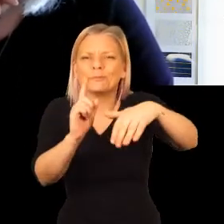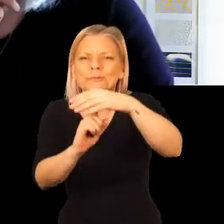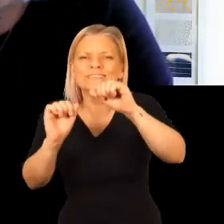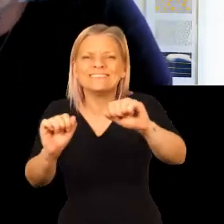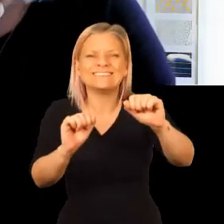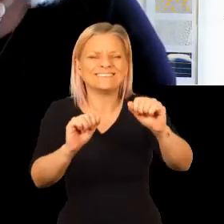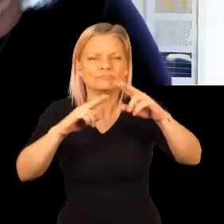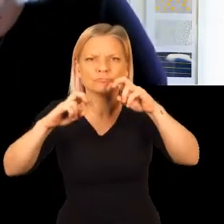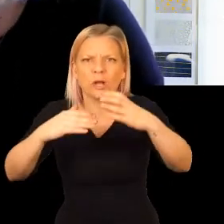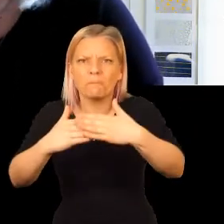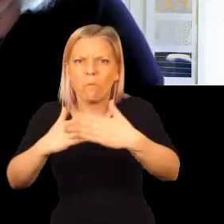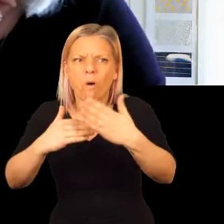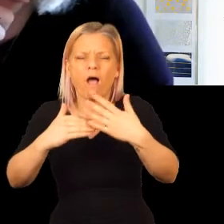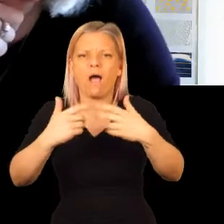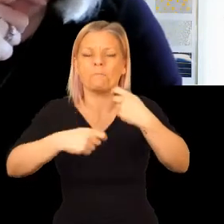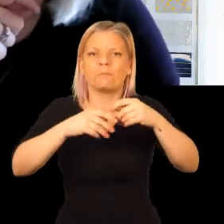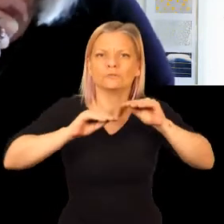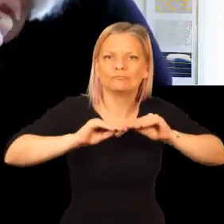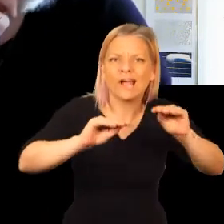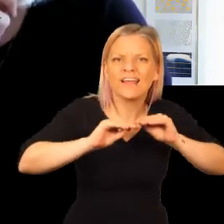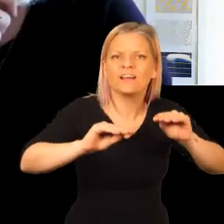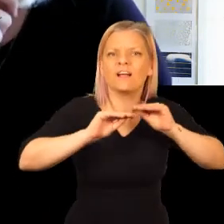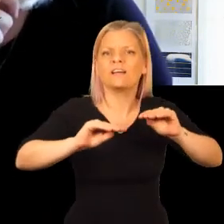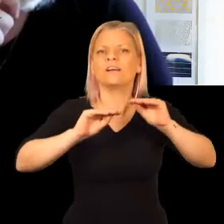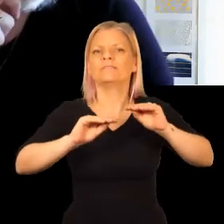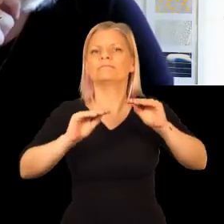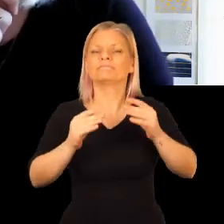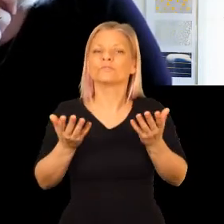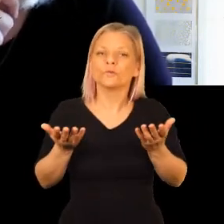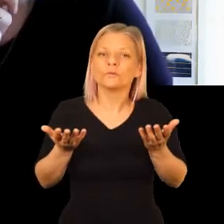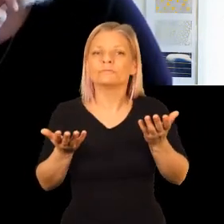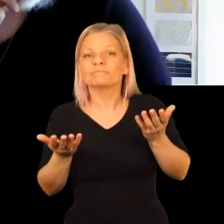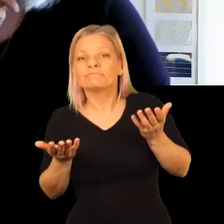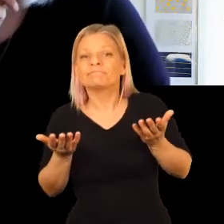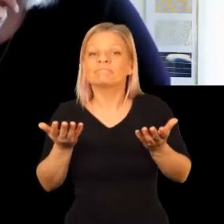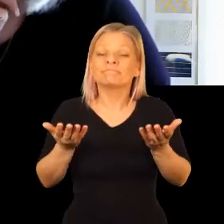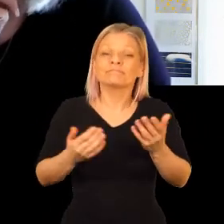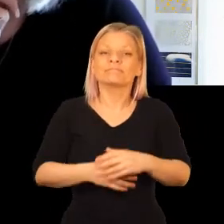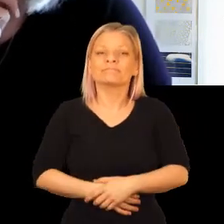learning about other communities i started to do a lot more so i started to do more research and and